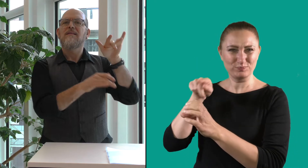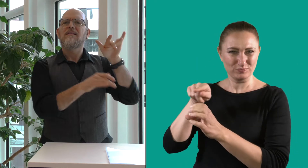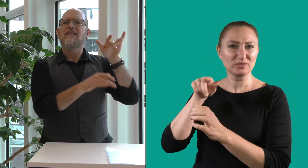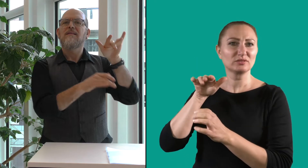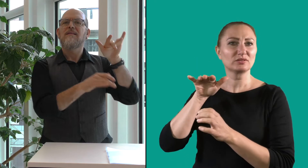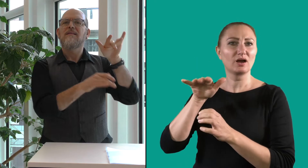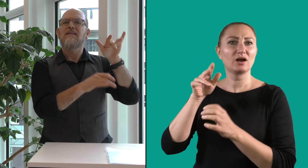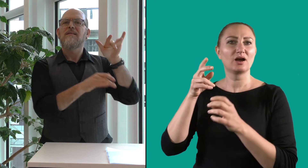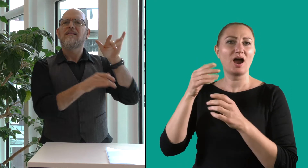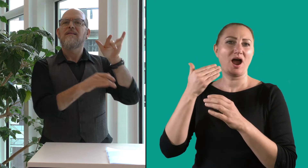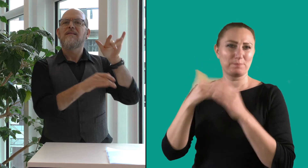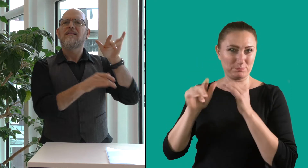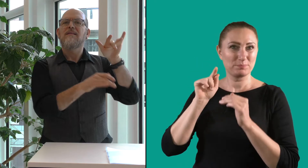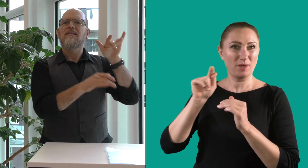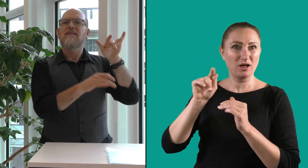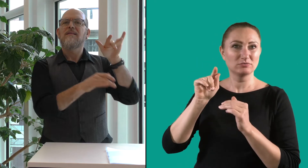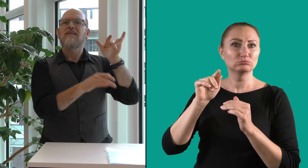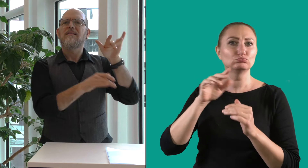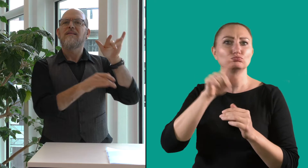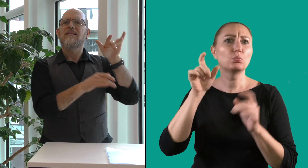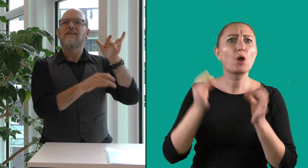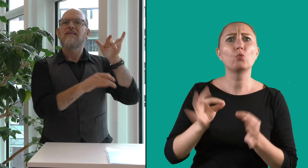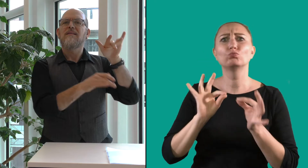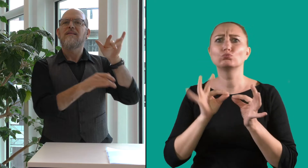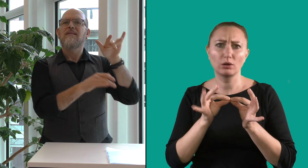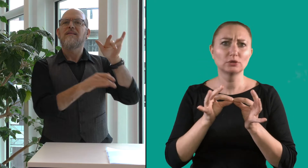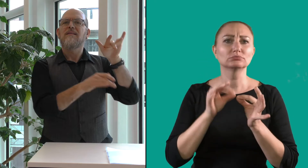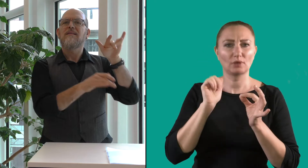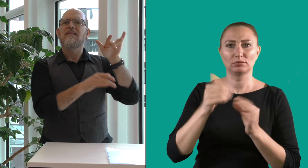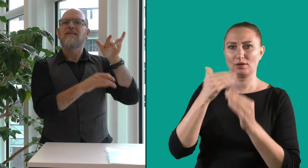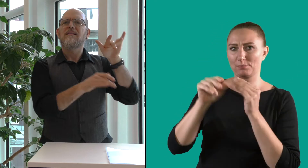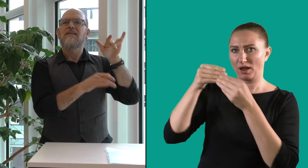On the website, there is a list of all hearing and deaf interpreters